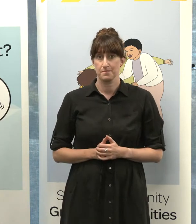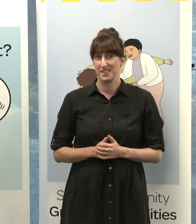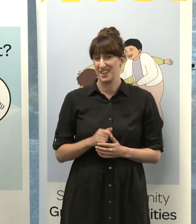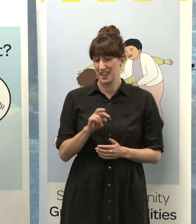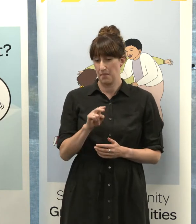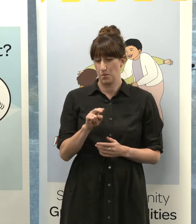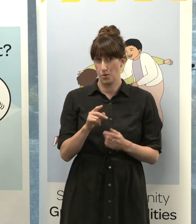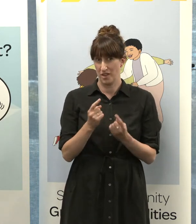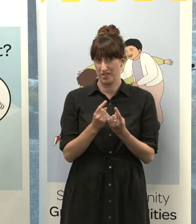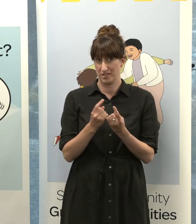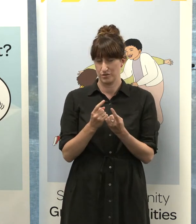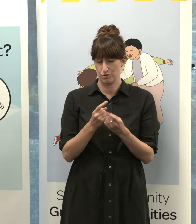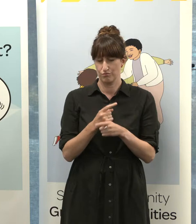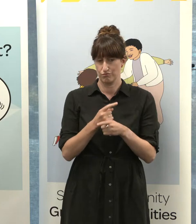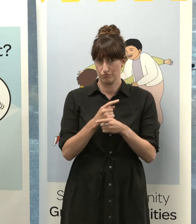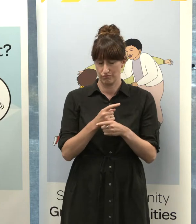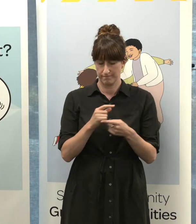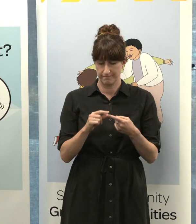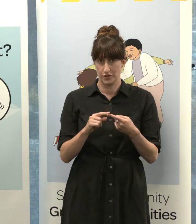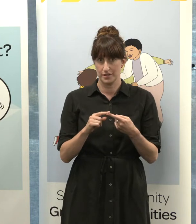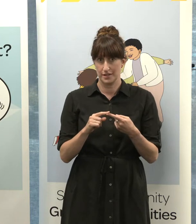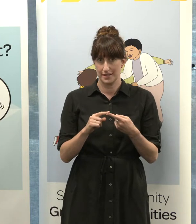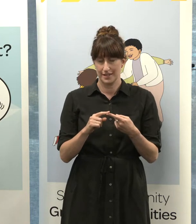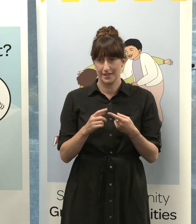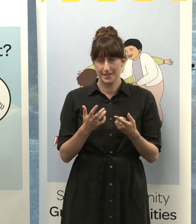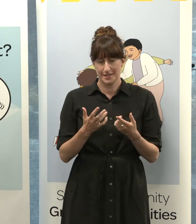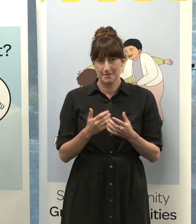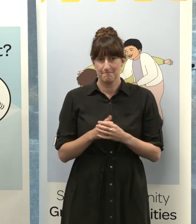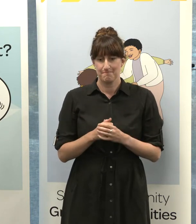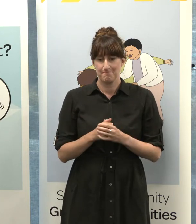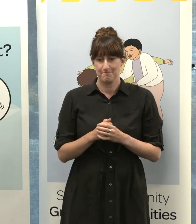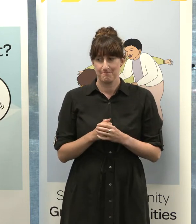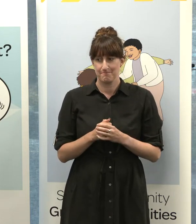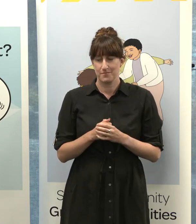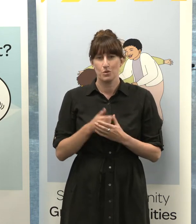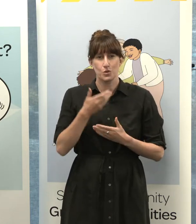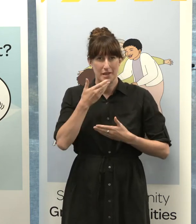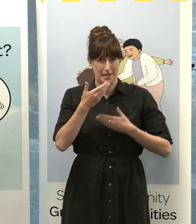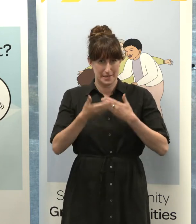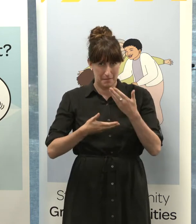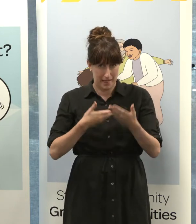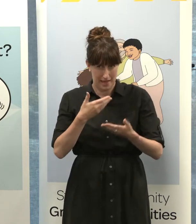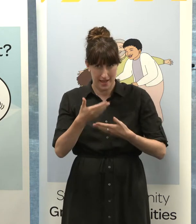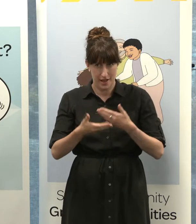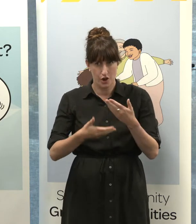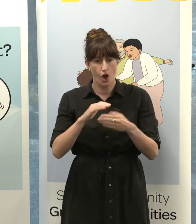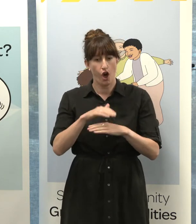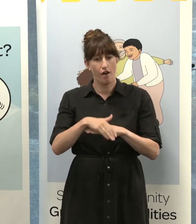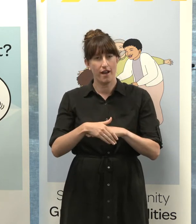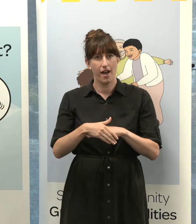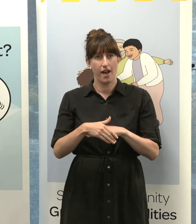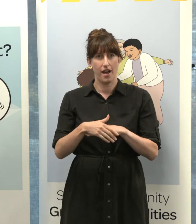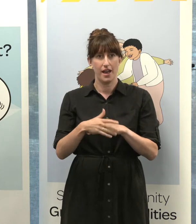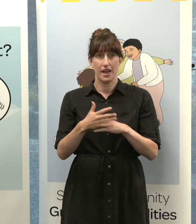Thanks, Sam. Just a couple more things I